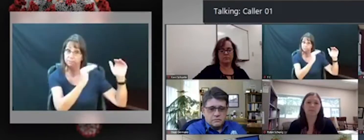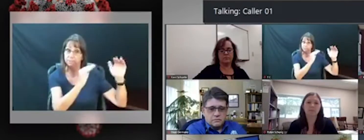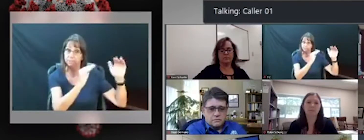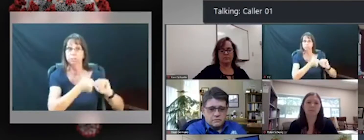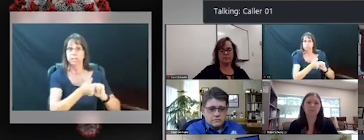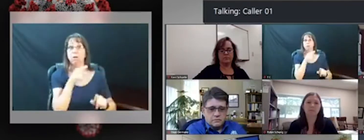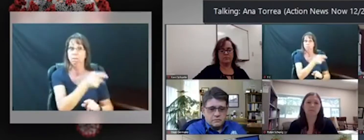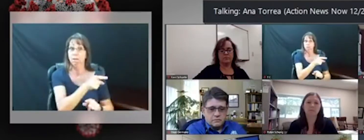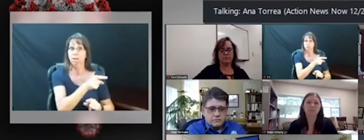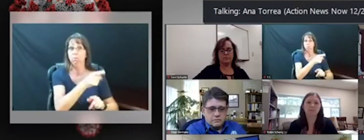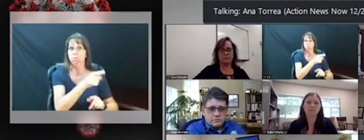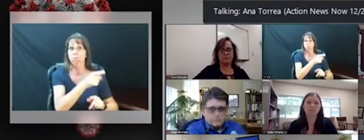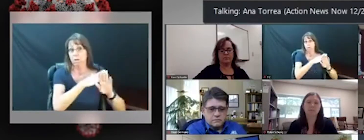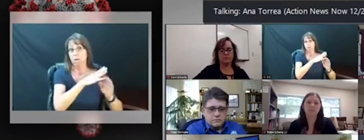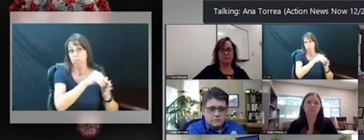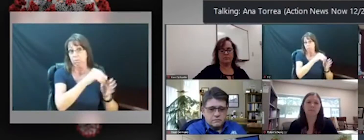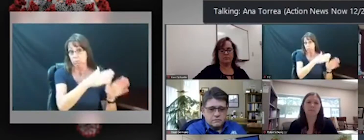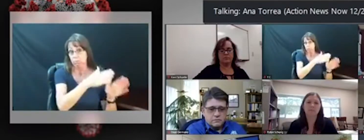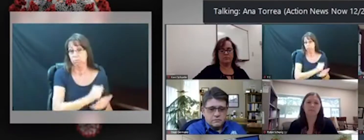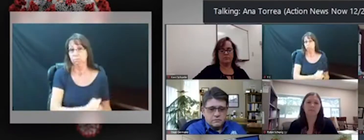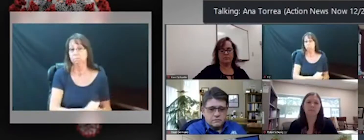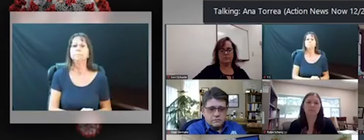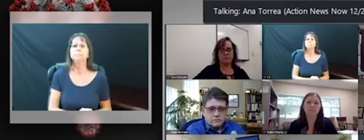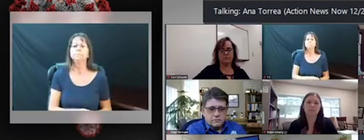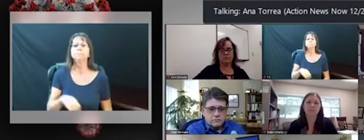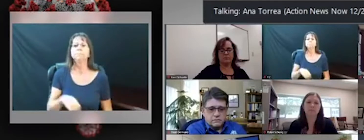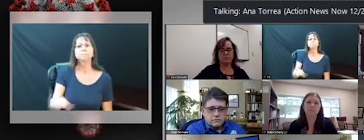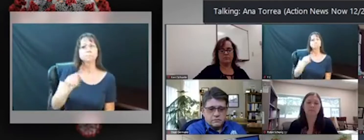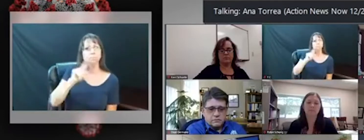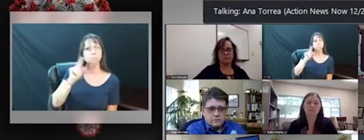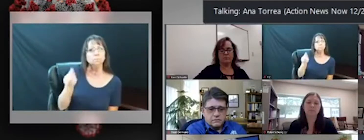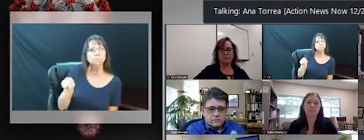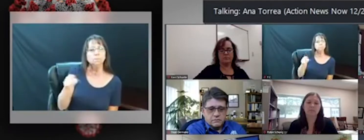And, to kind of follow up on that how - I understand public health and BSSM